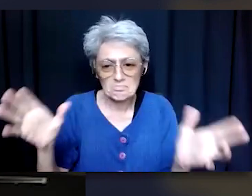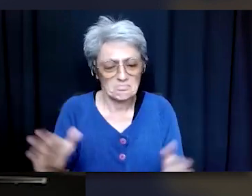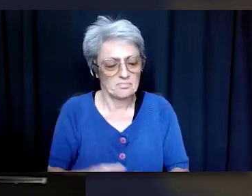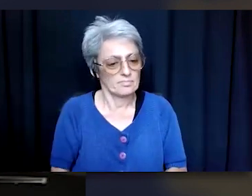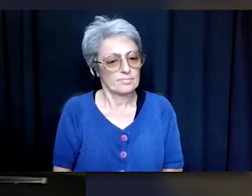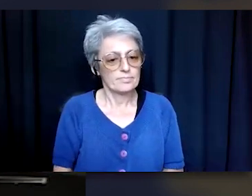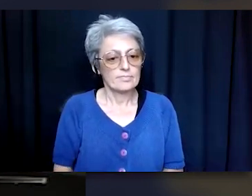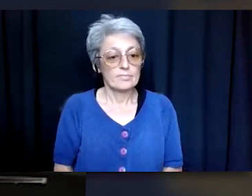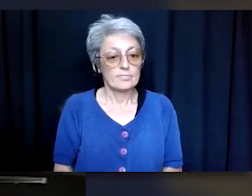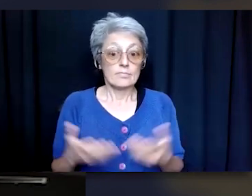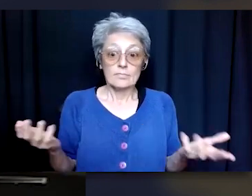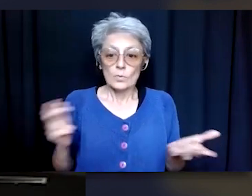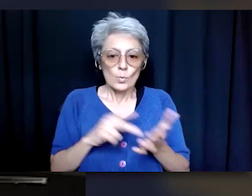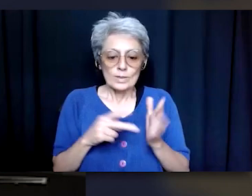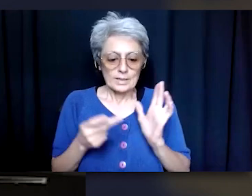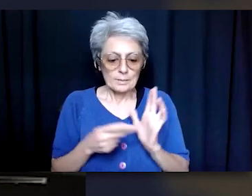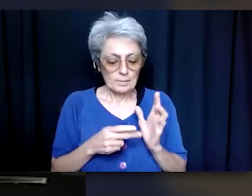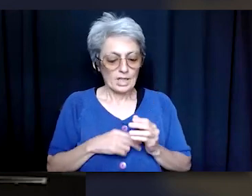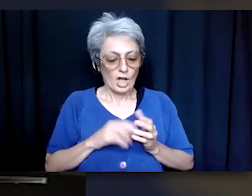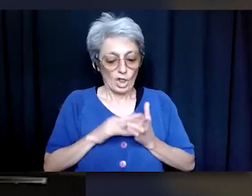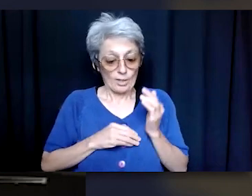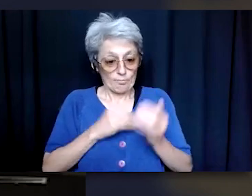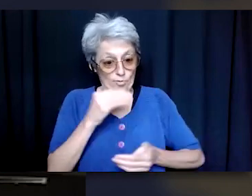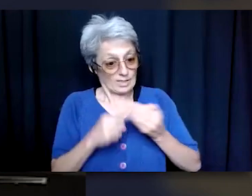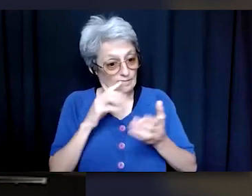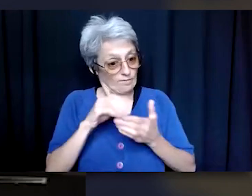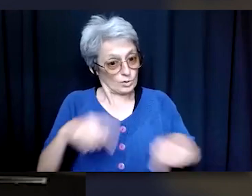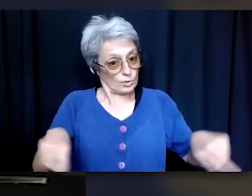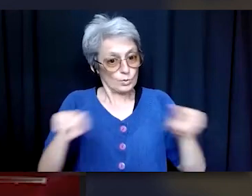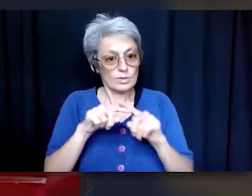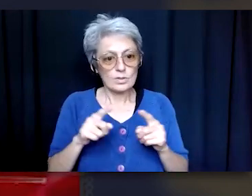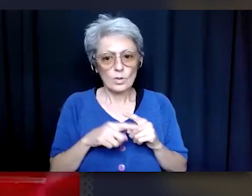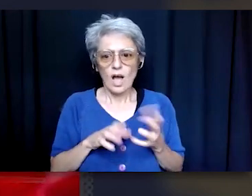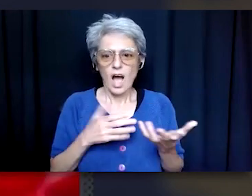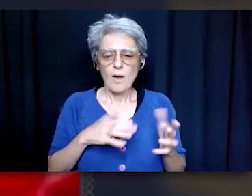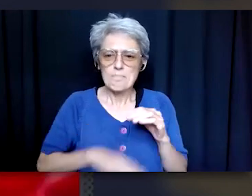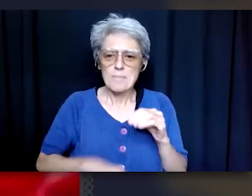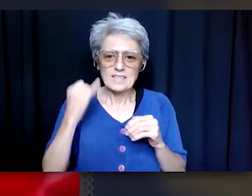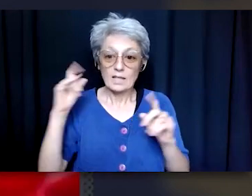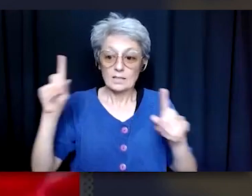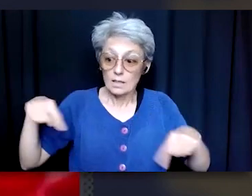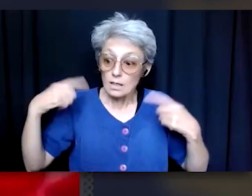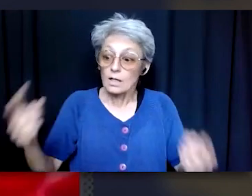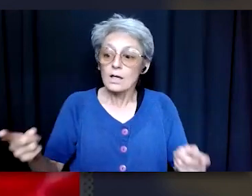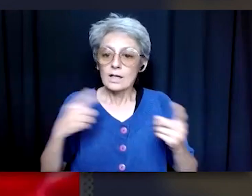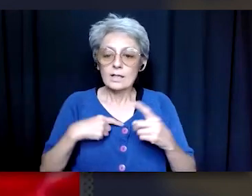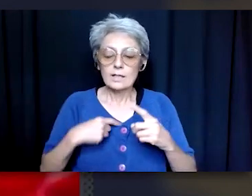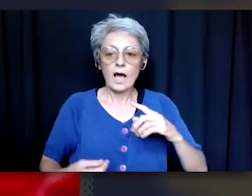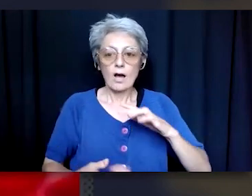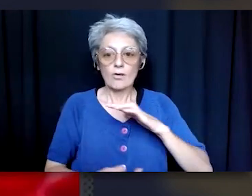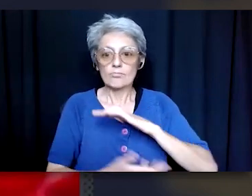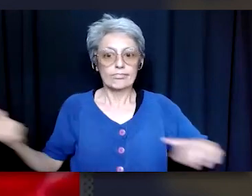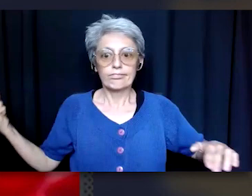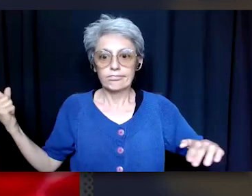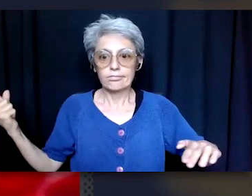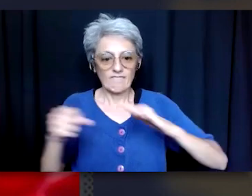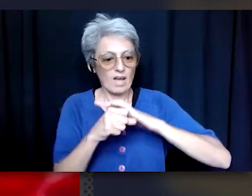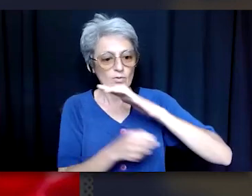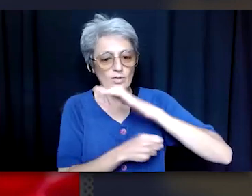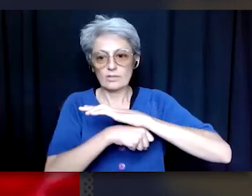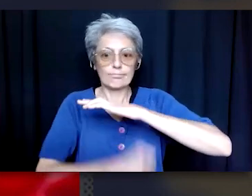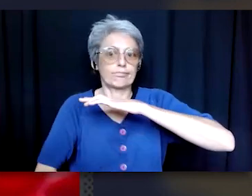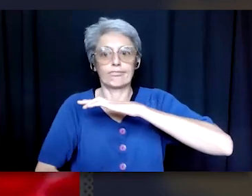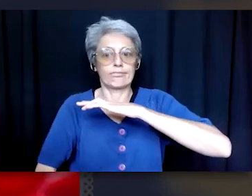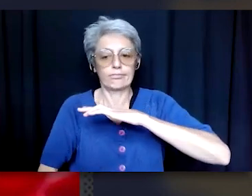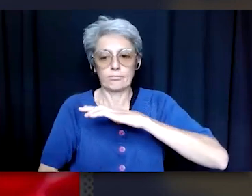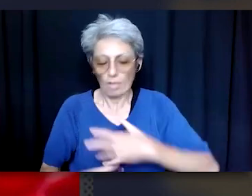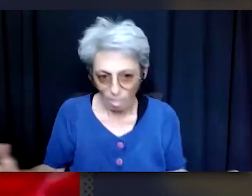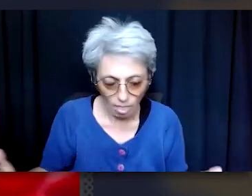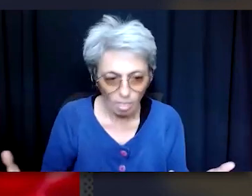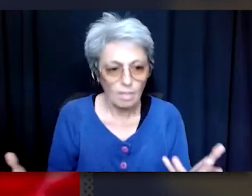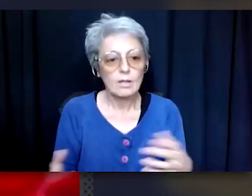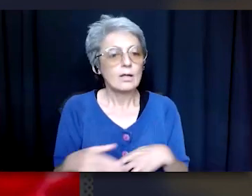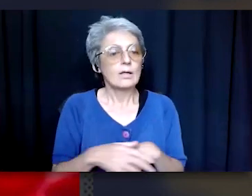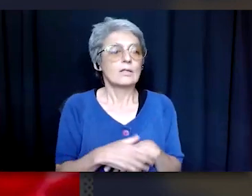for students is being kicked out from under us. We can no longer confuse learning with outputs.